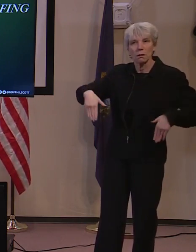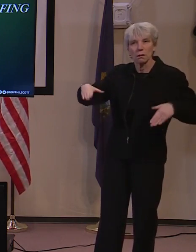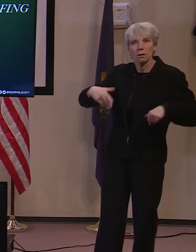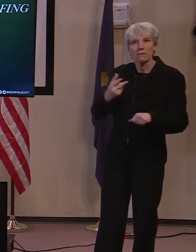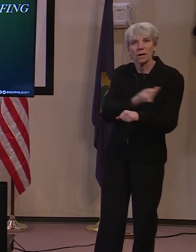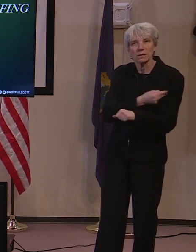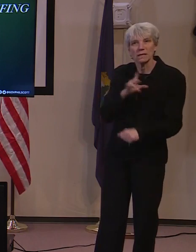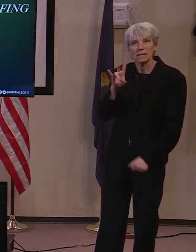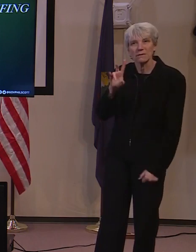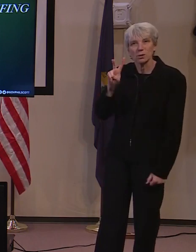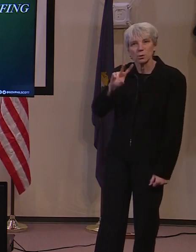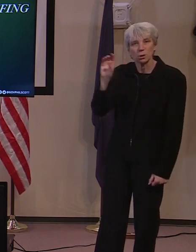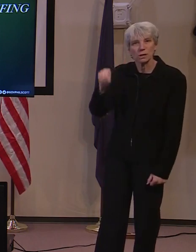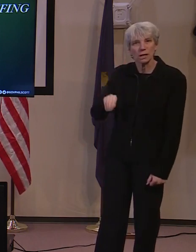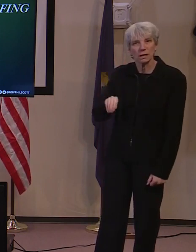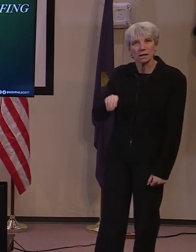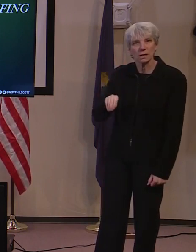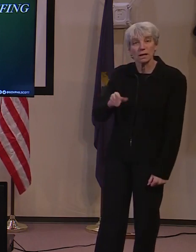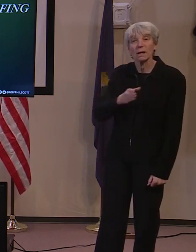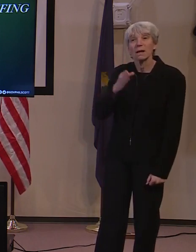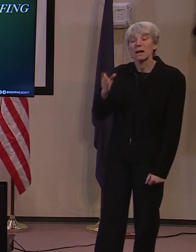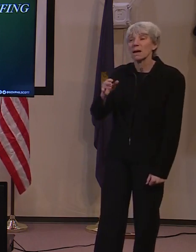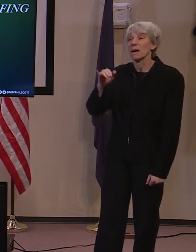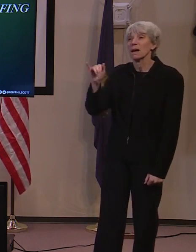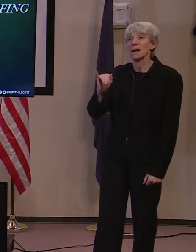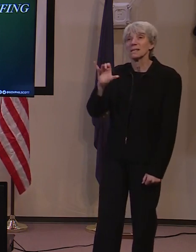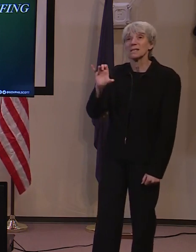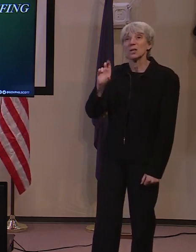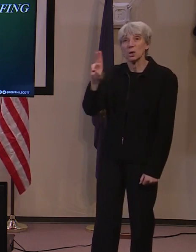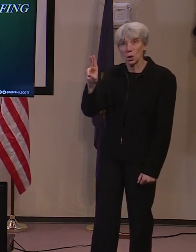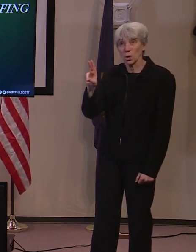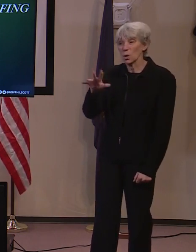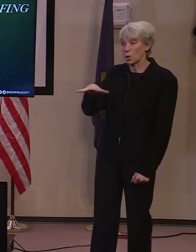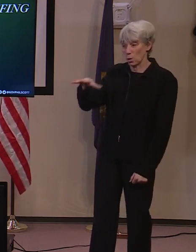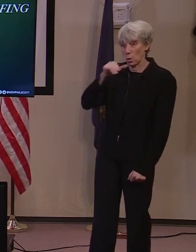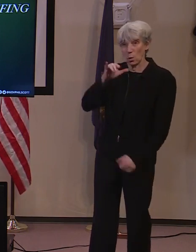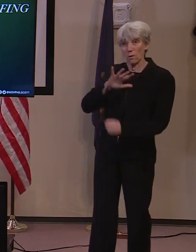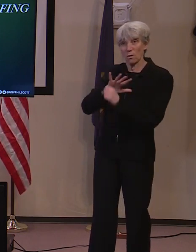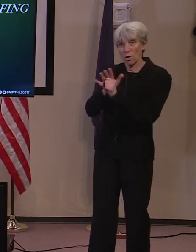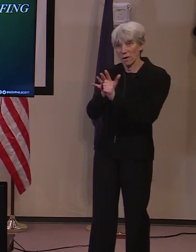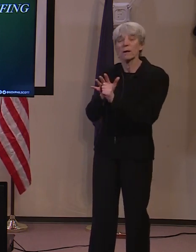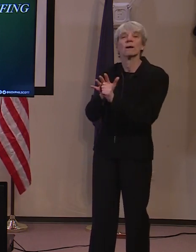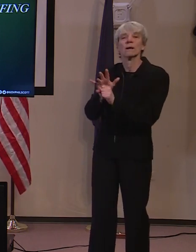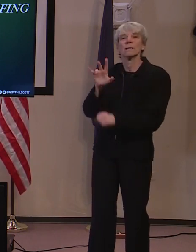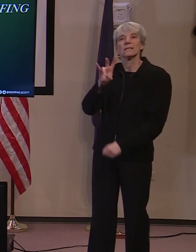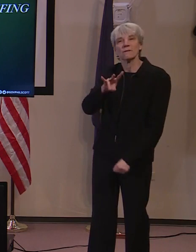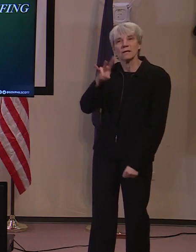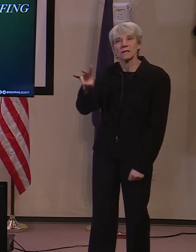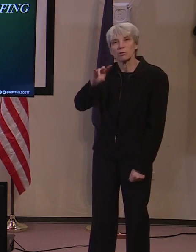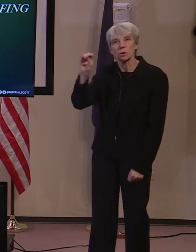higher, 77% for those that are in the icu and unvaccinated every morning.